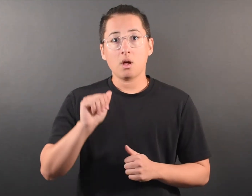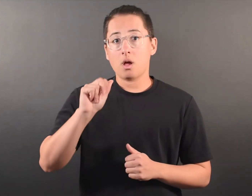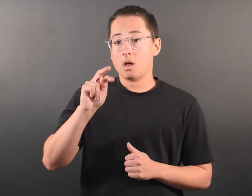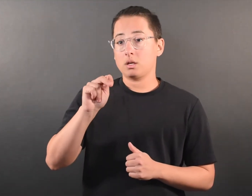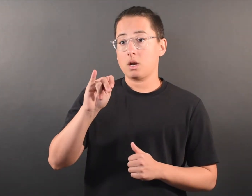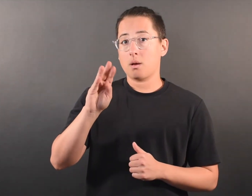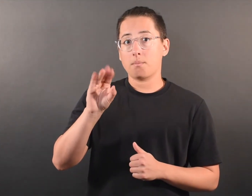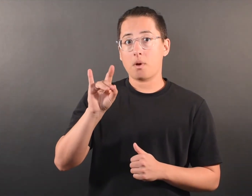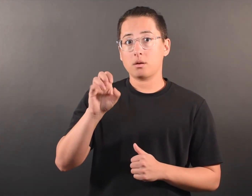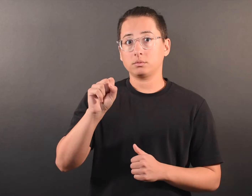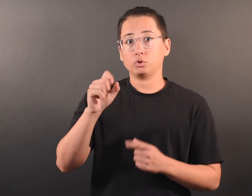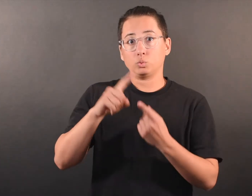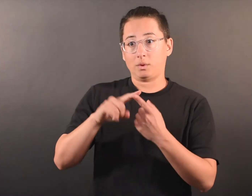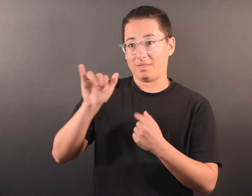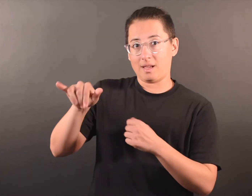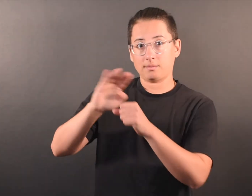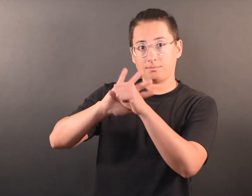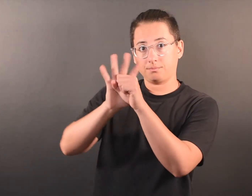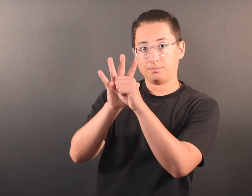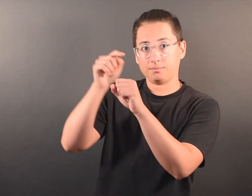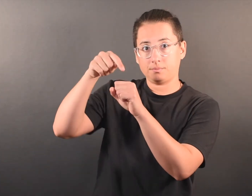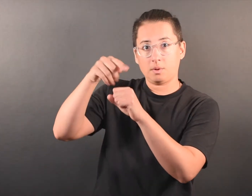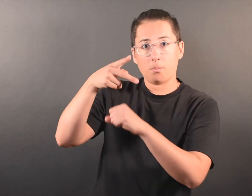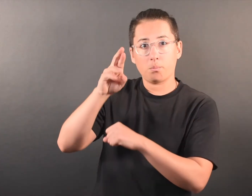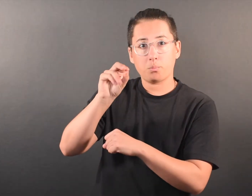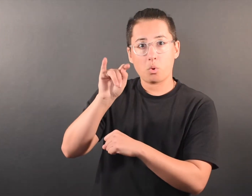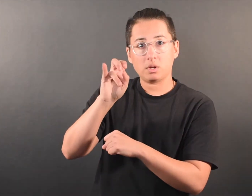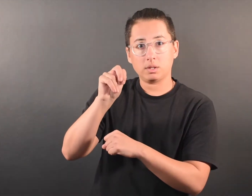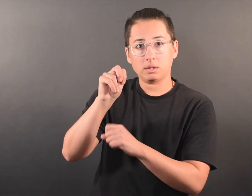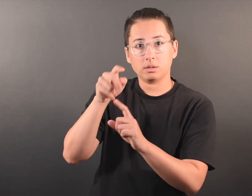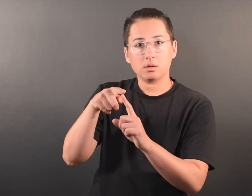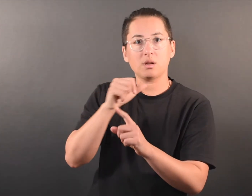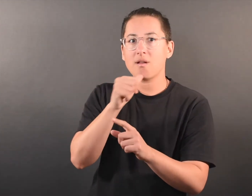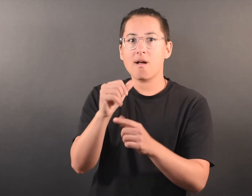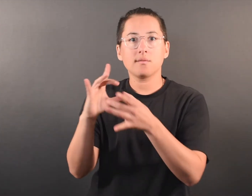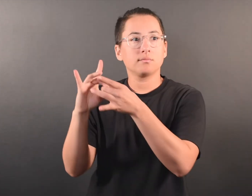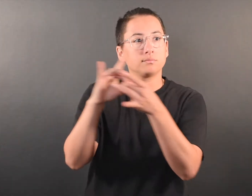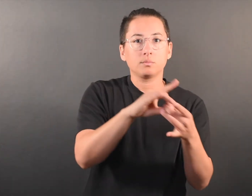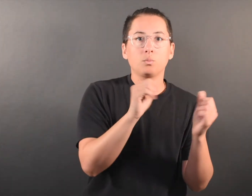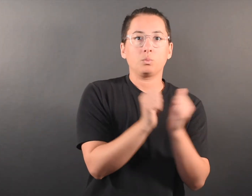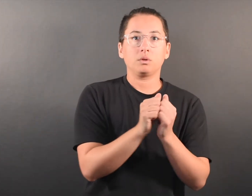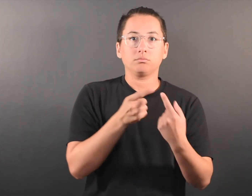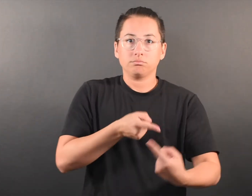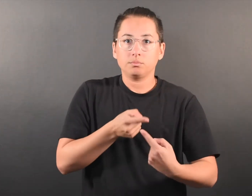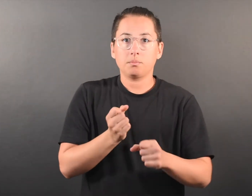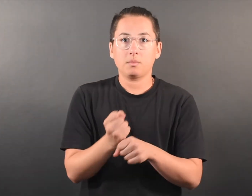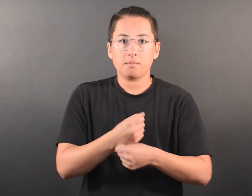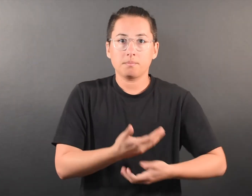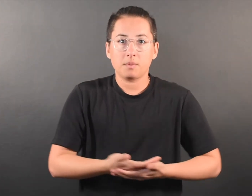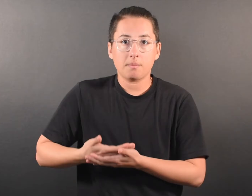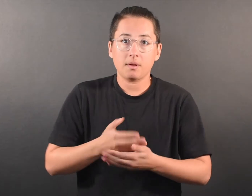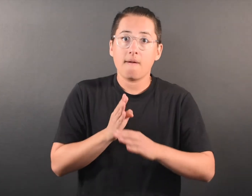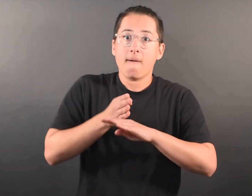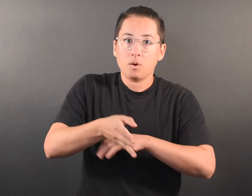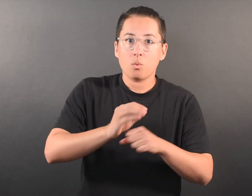Antibodies to the spike protein have not been linked to infertility after COVID-19 infection.